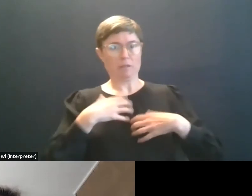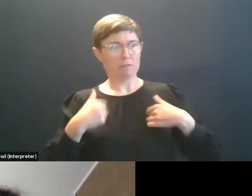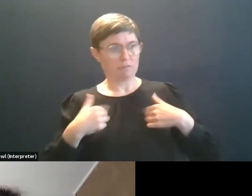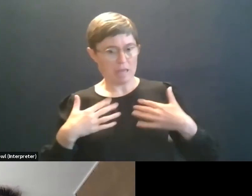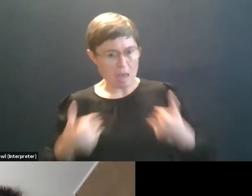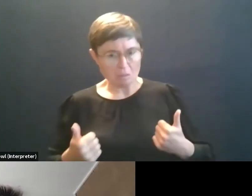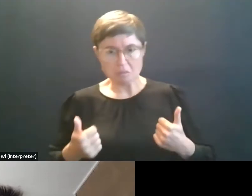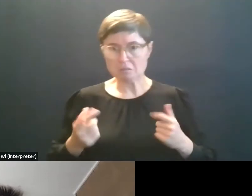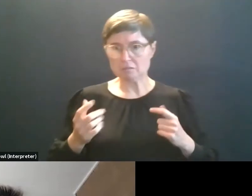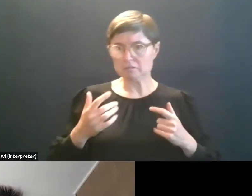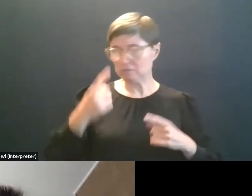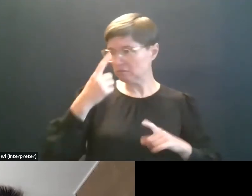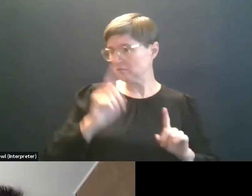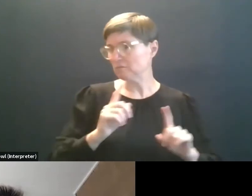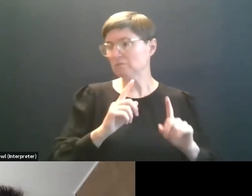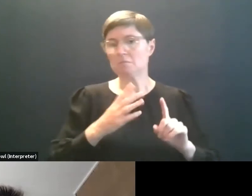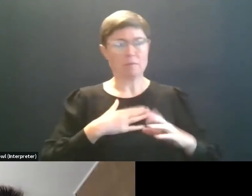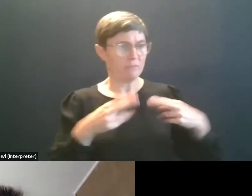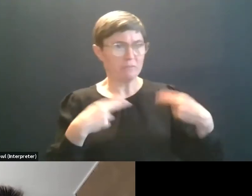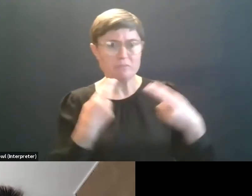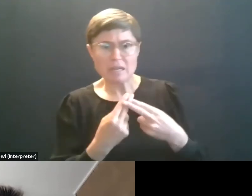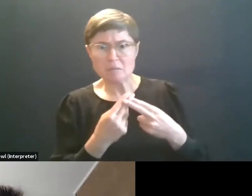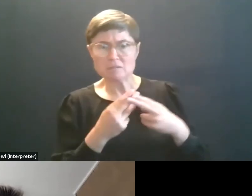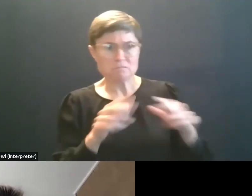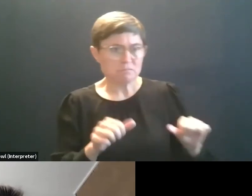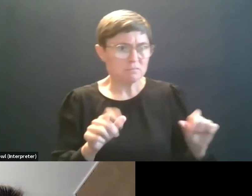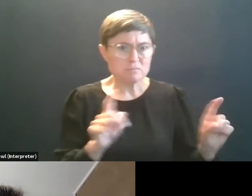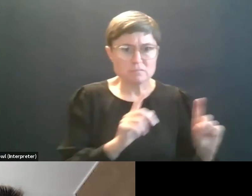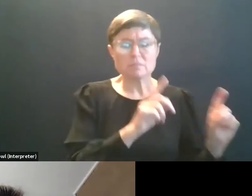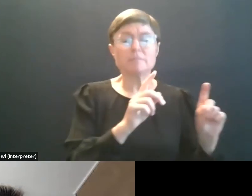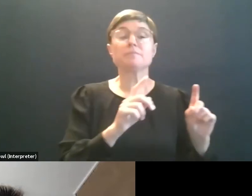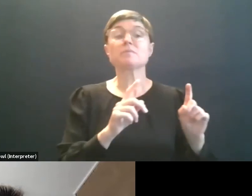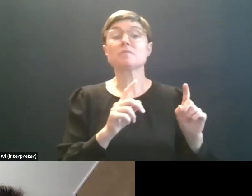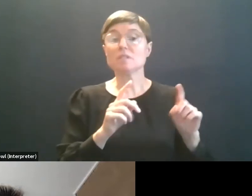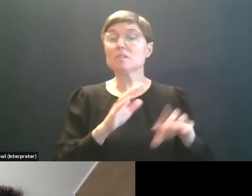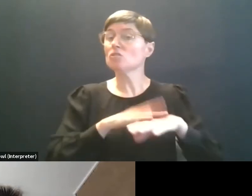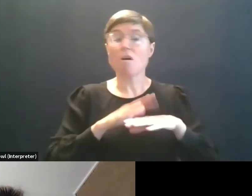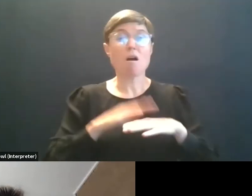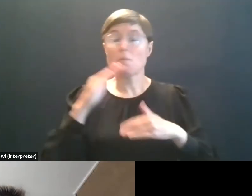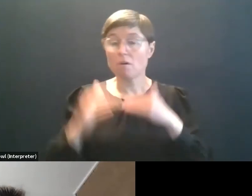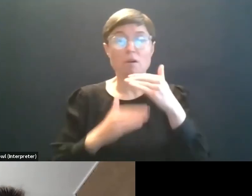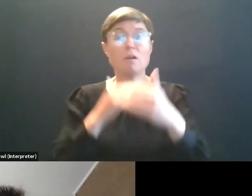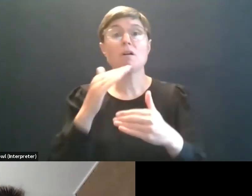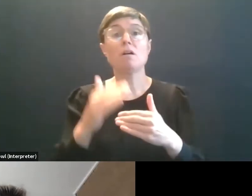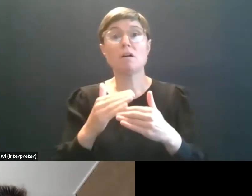about the health of family members and then as the weeks went on, the economic pressures